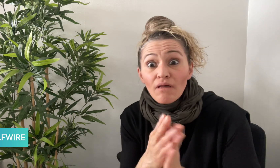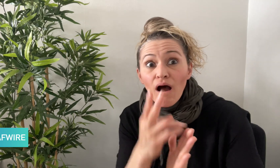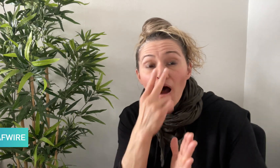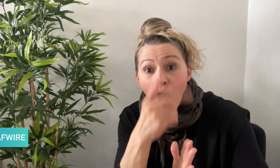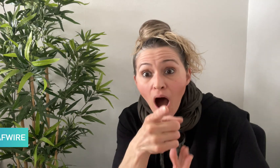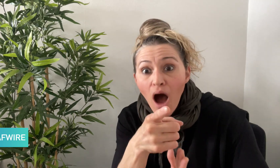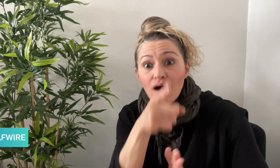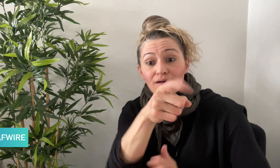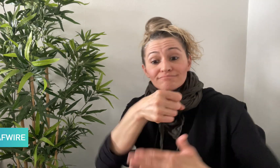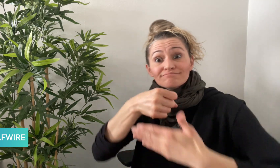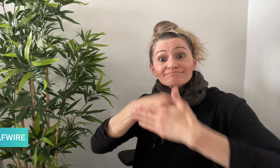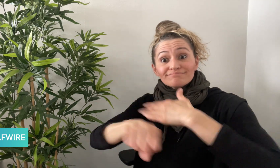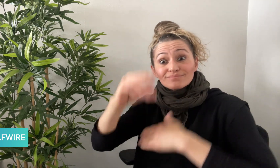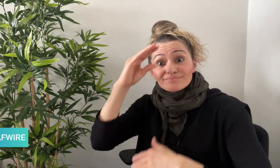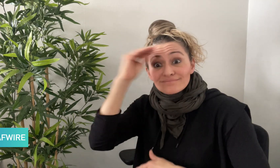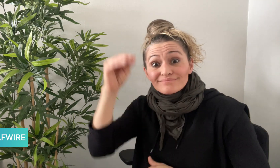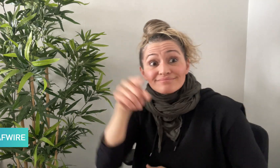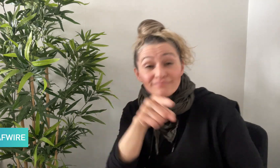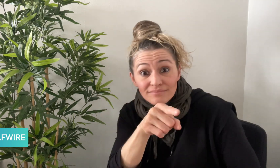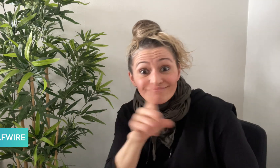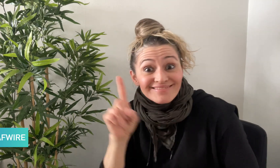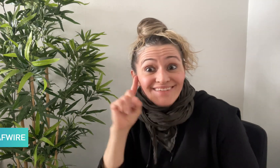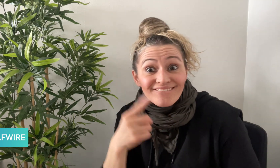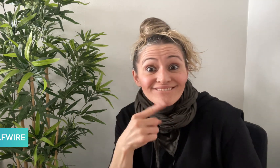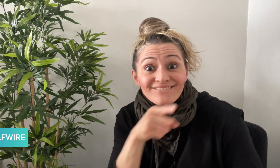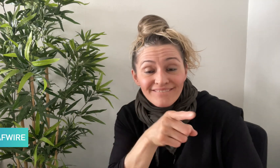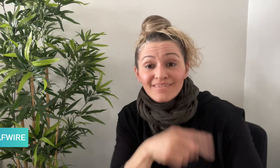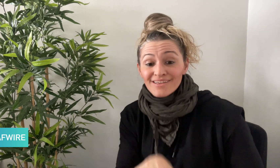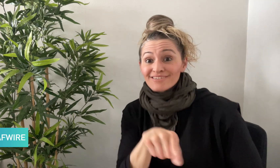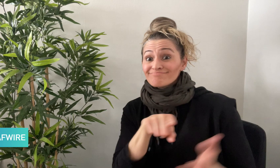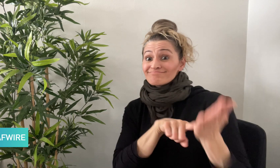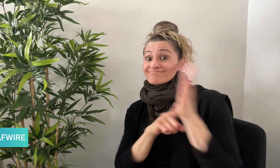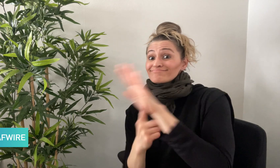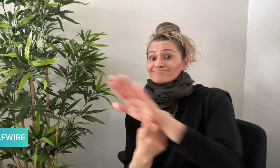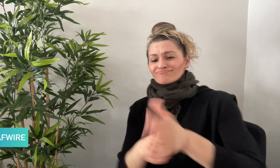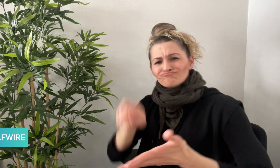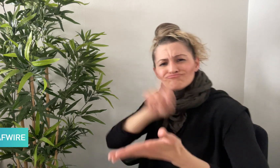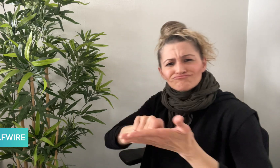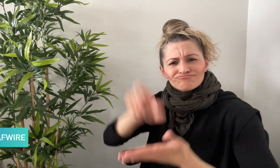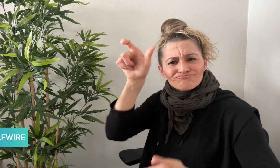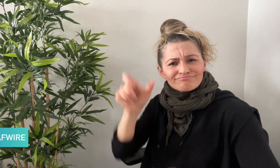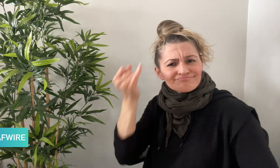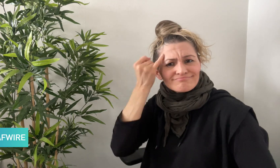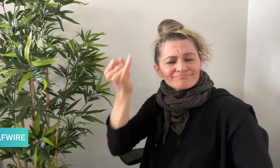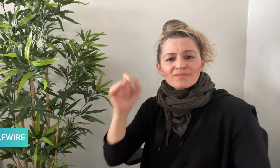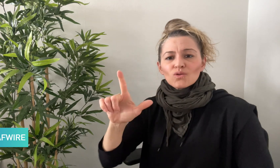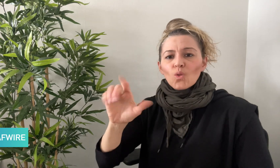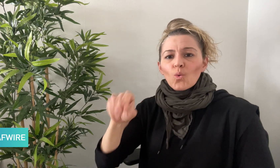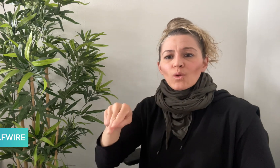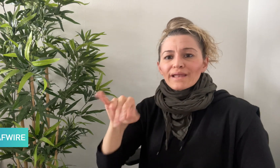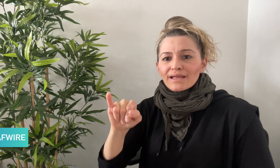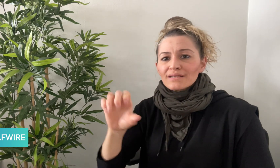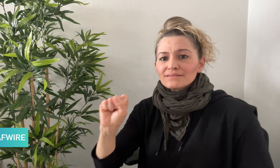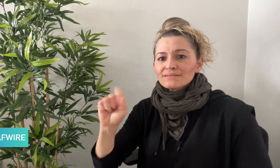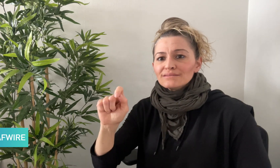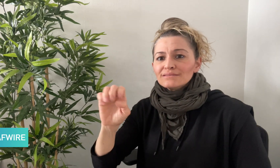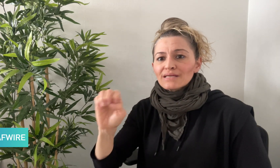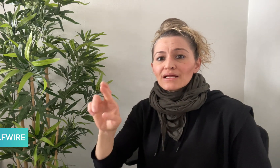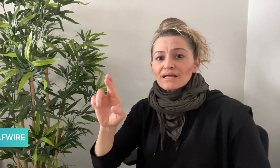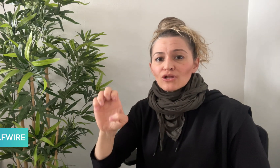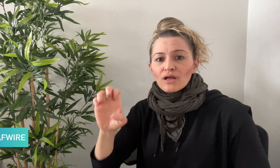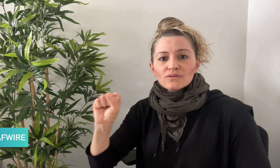real experiences to create the storyline that reflects